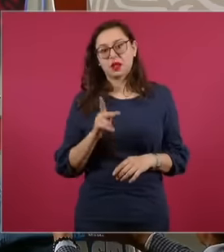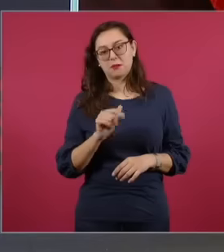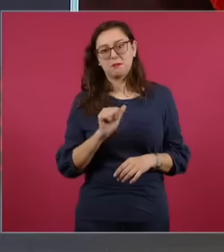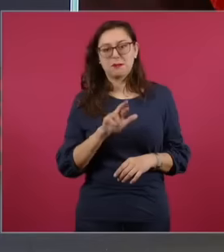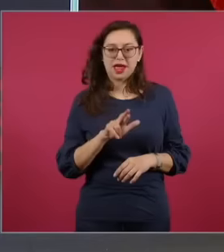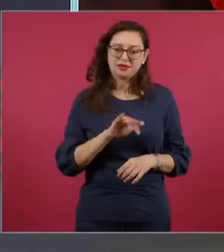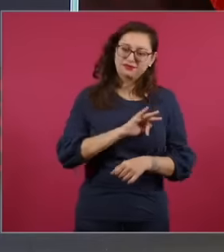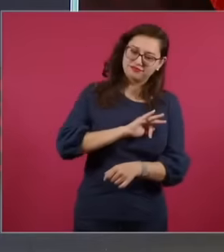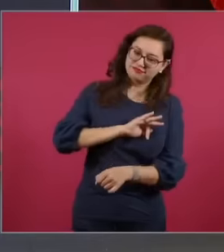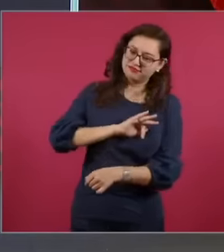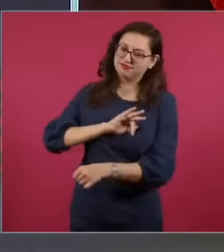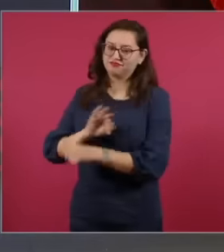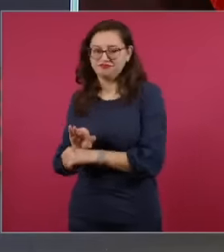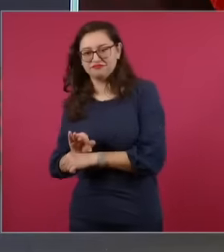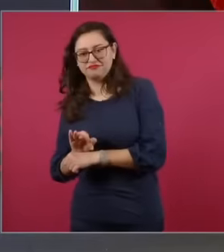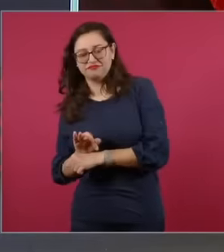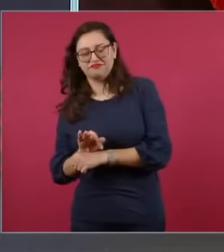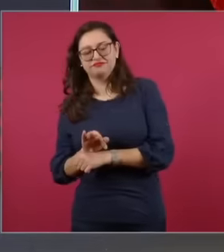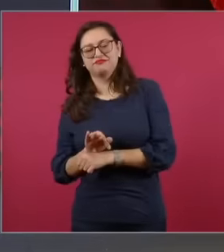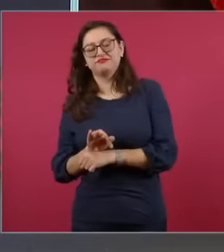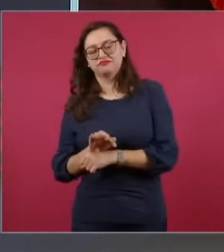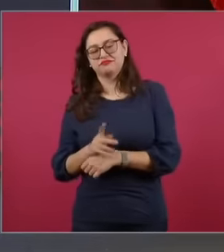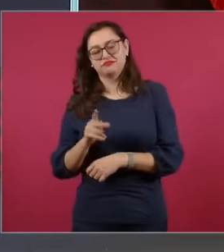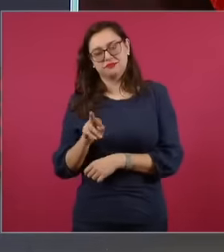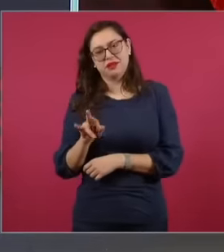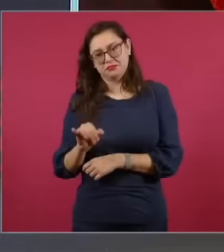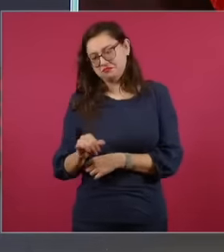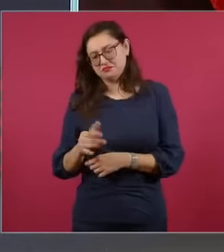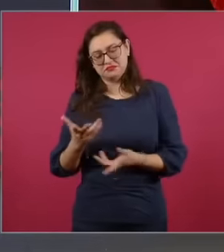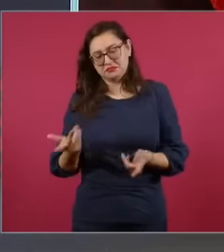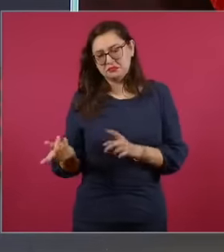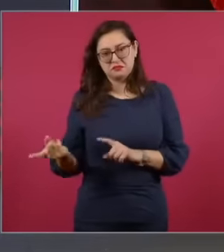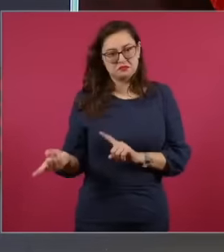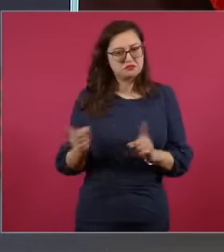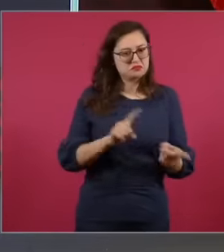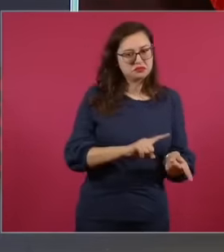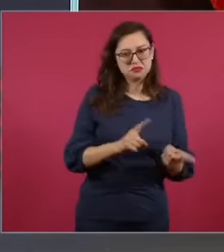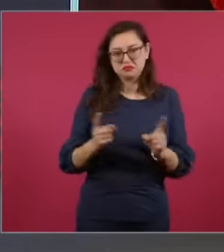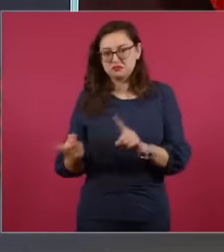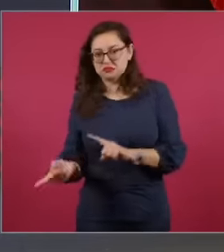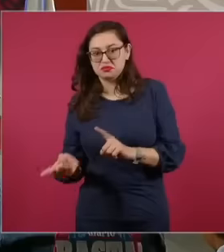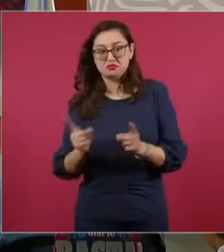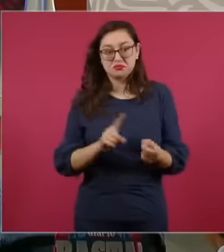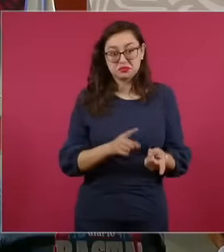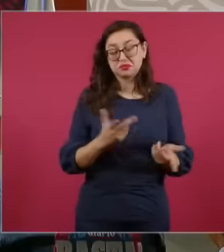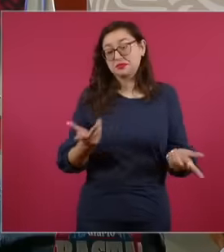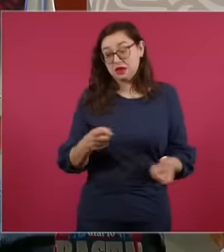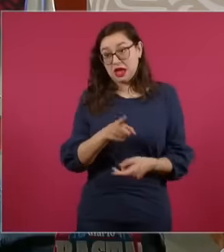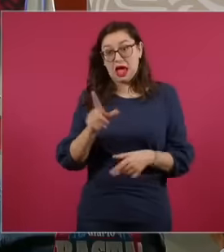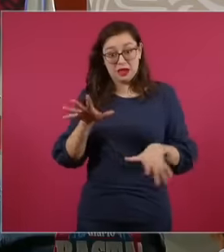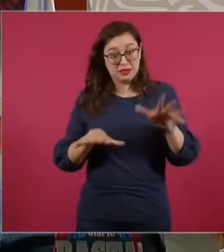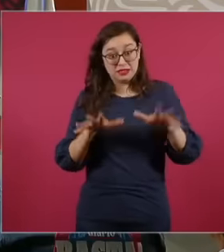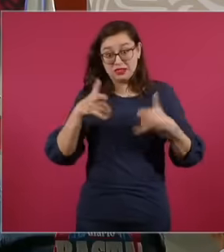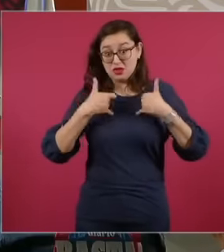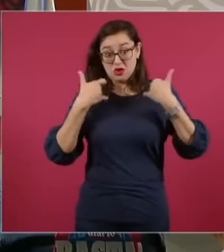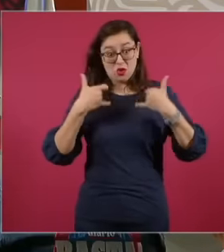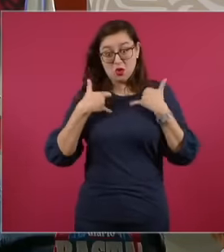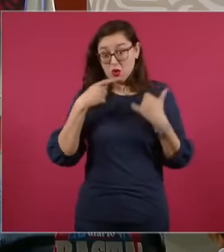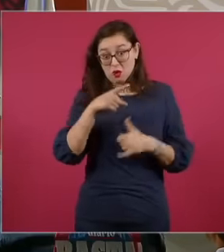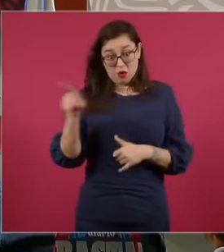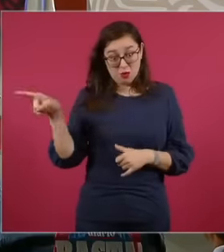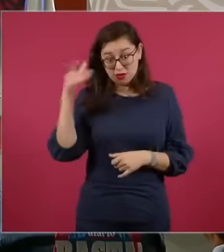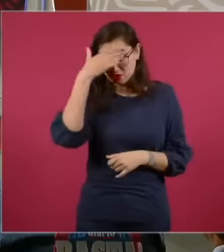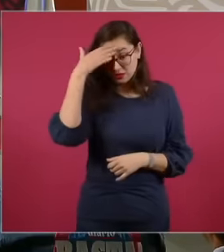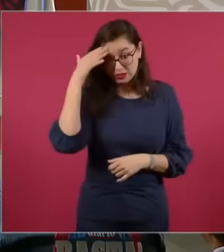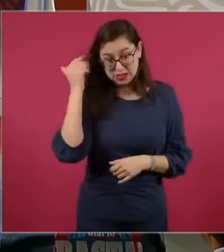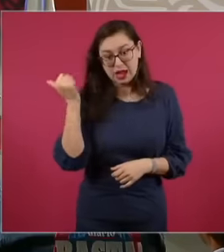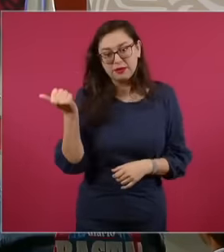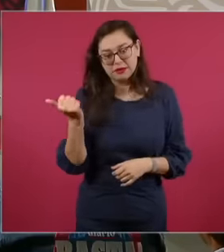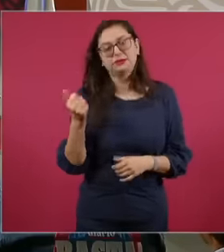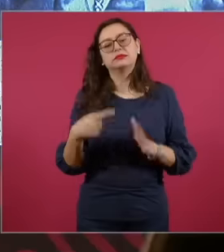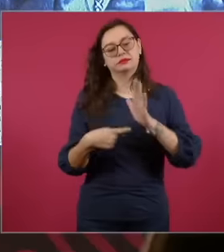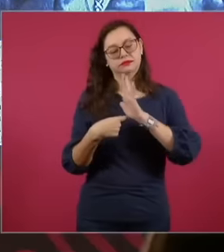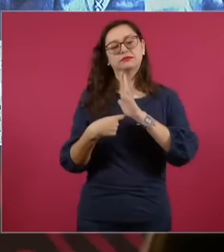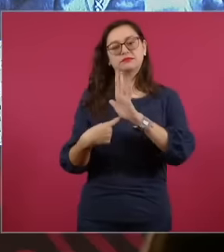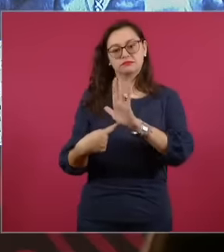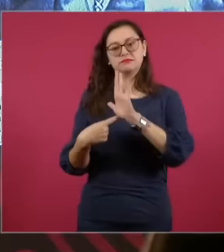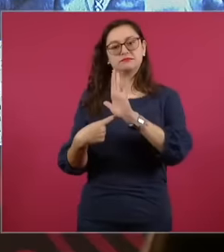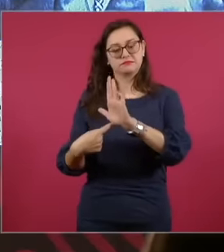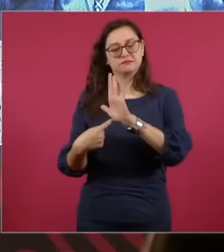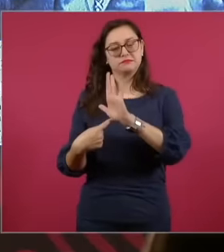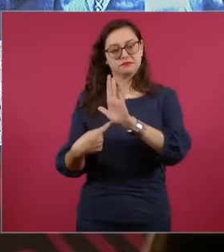the PRI when Mr. Peña Nieto all this for the young people because there is a lot of